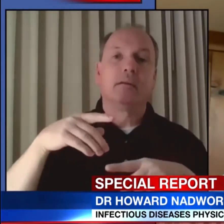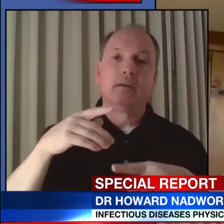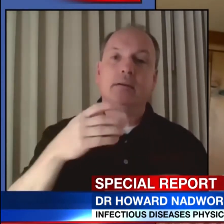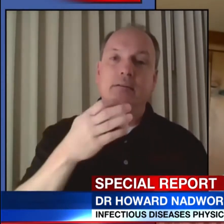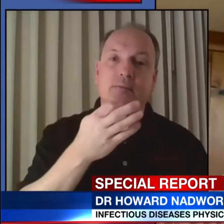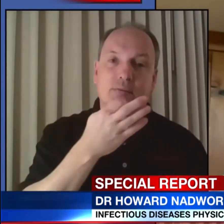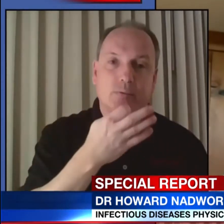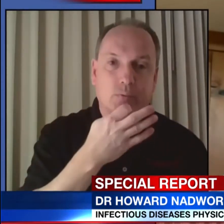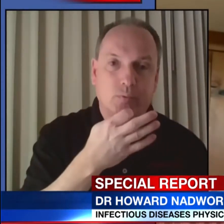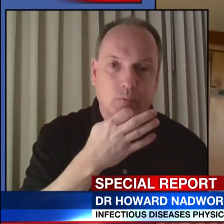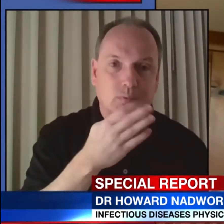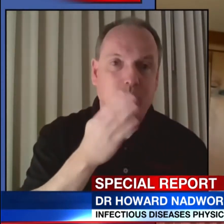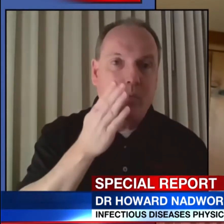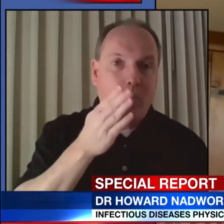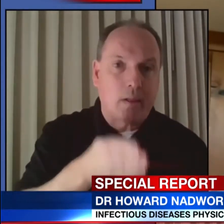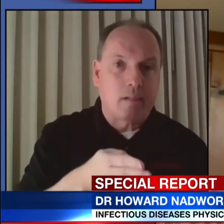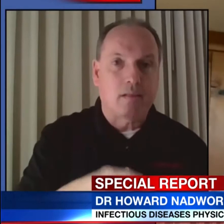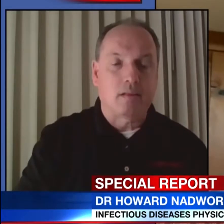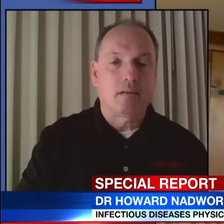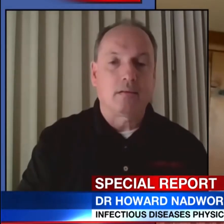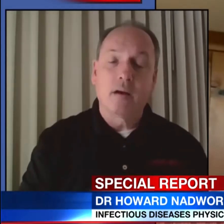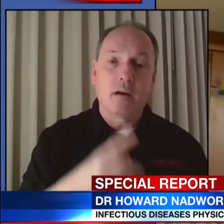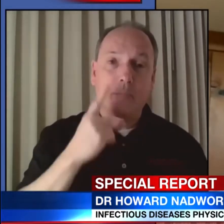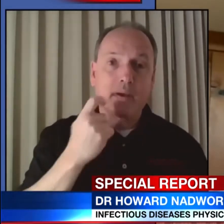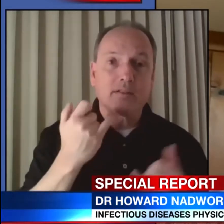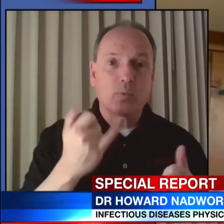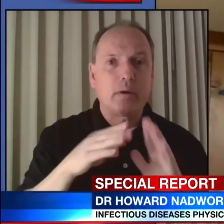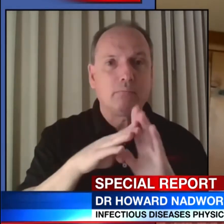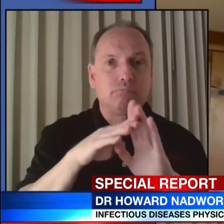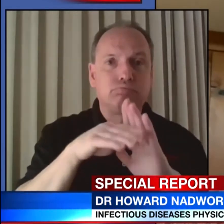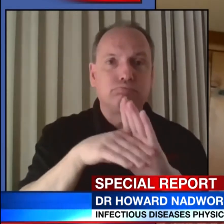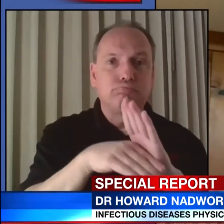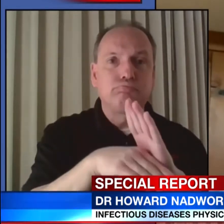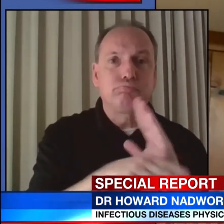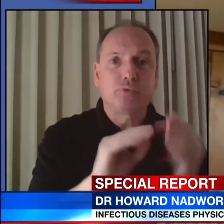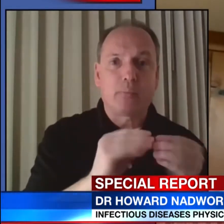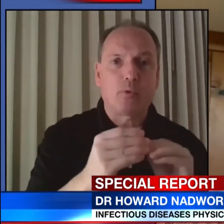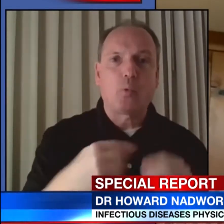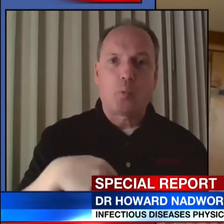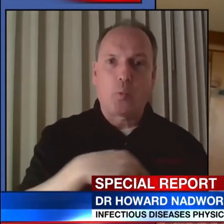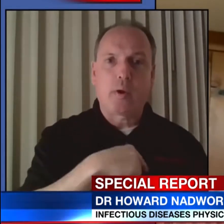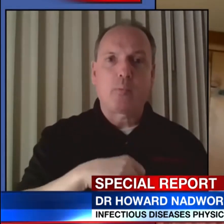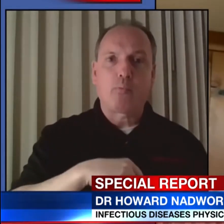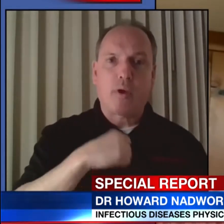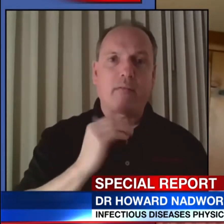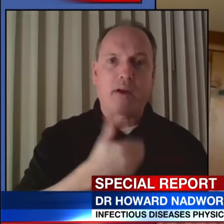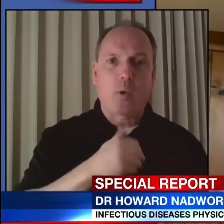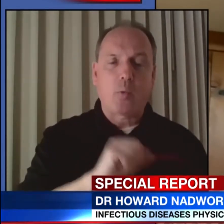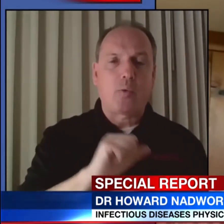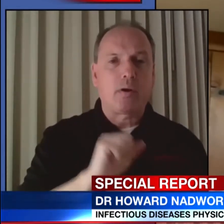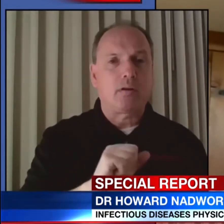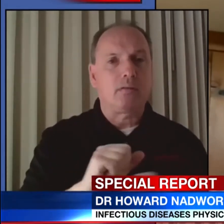ARE MUCH LESS SUSIBTILBE. IF THEY ARE NOT IN THE ERIE AREA THEY ARE LIKELY TO COME HERE. BECAUSE OUR NUMBERS ARE